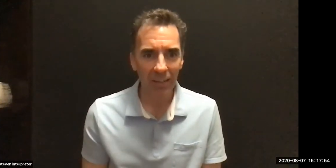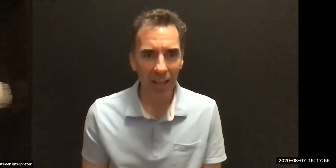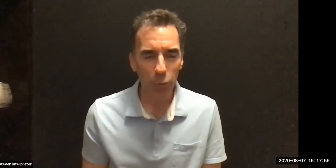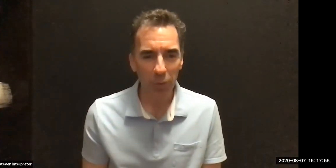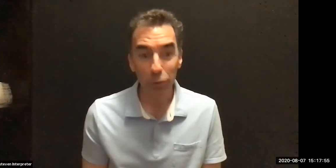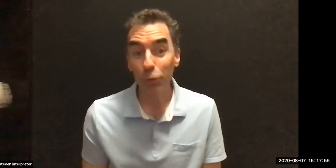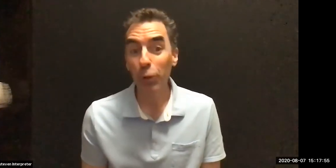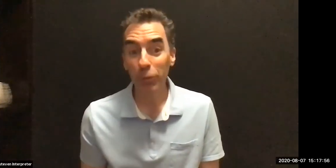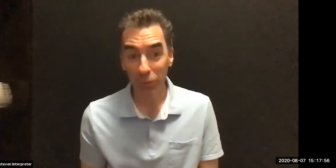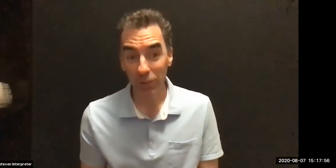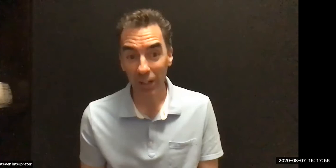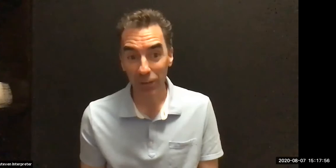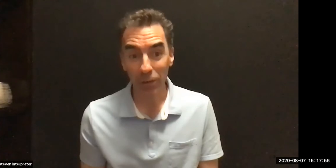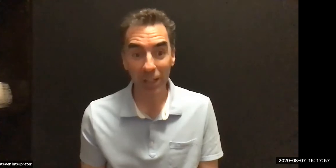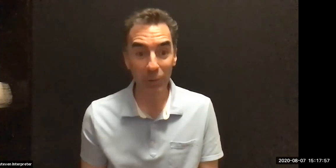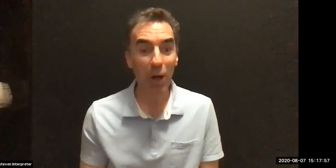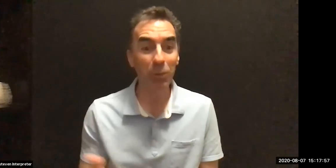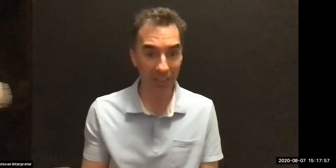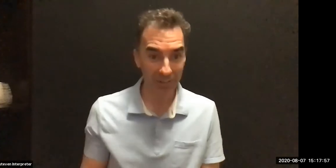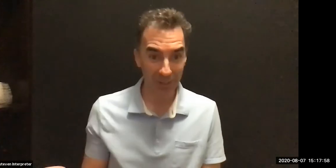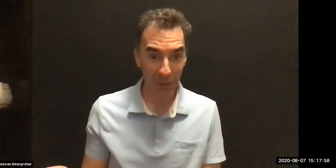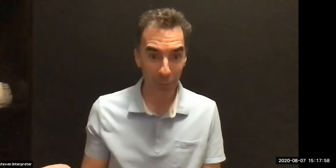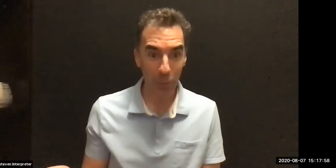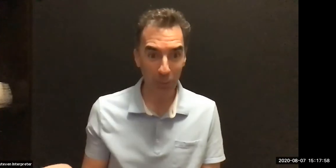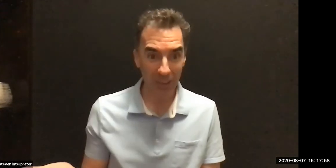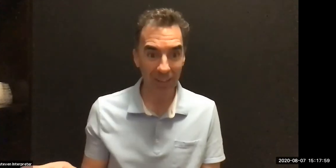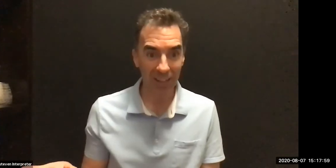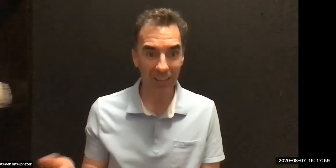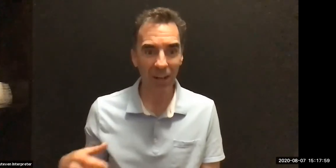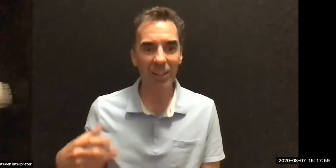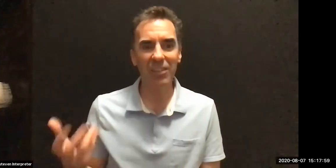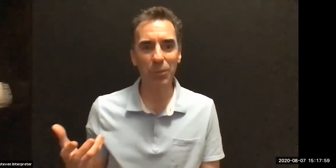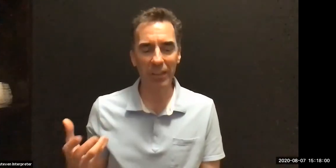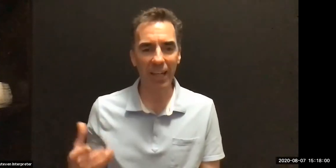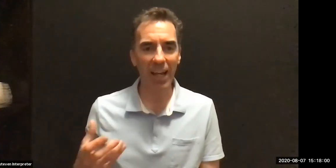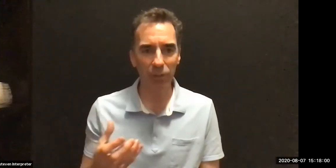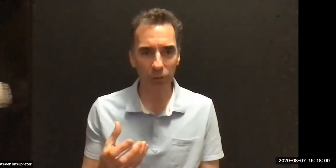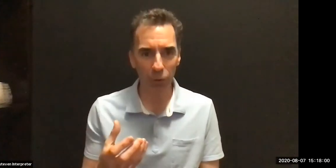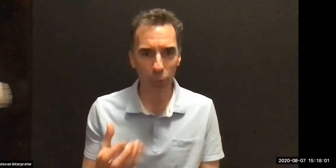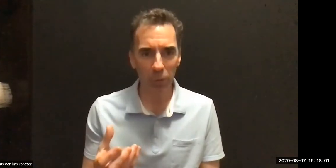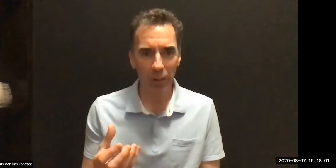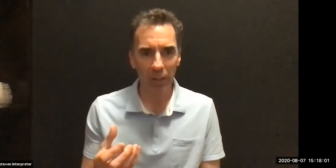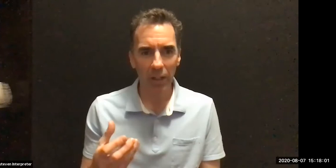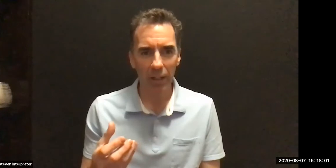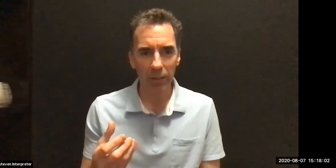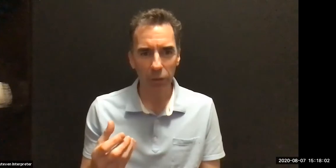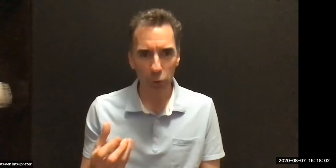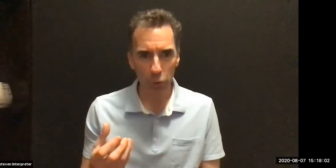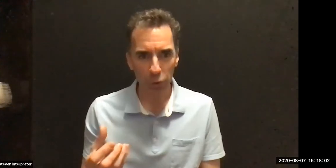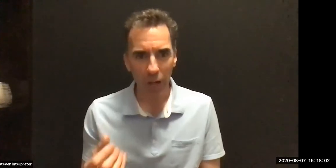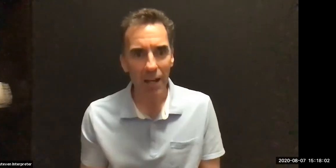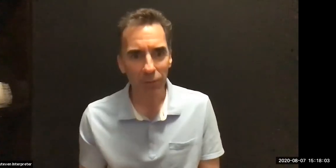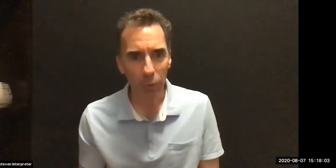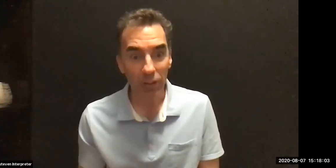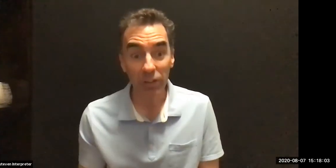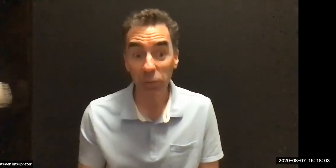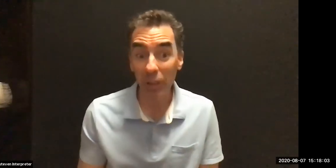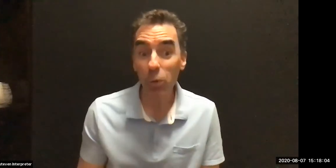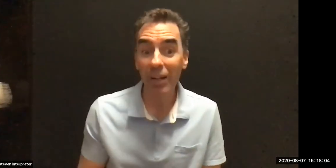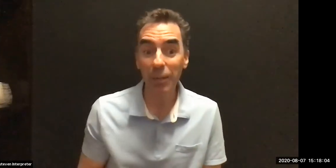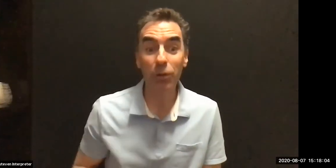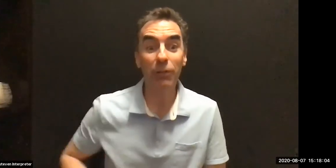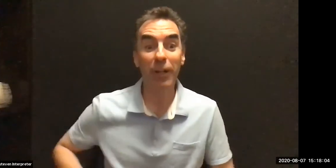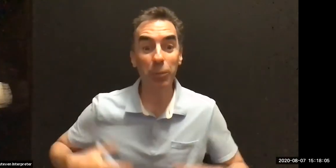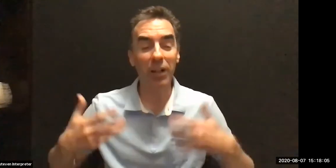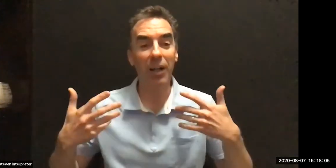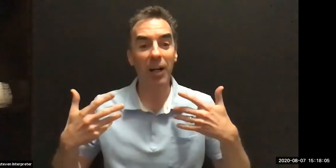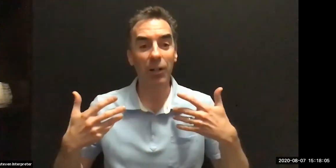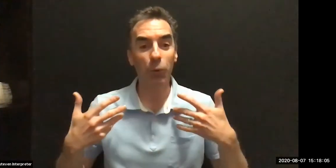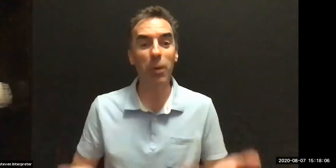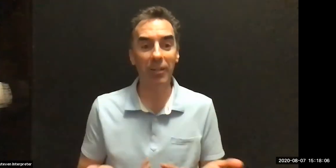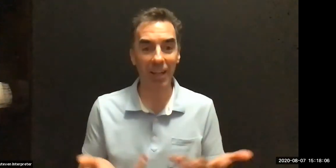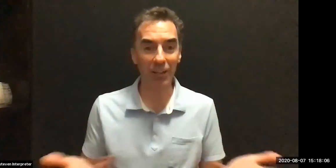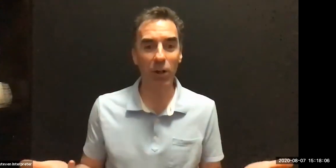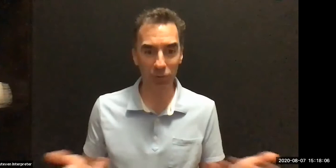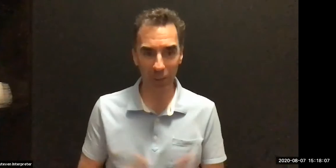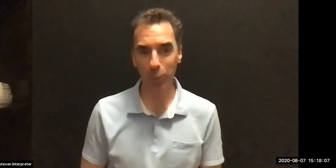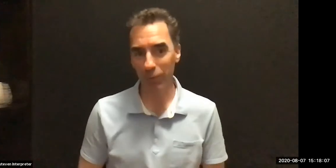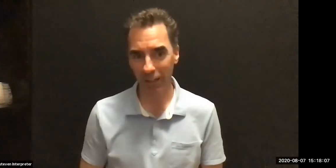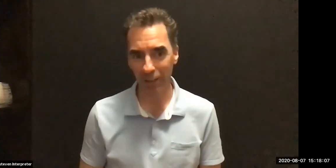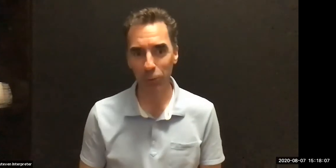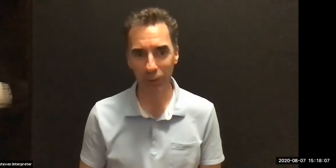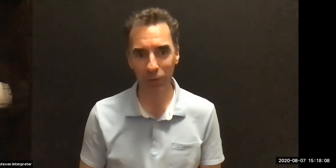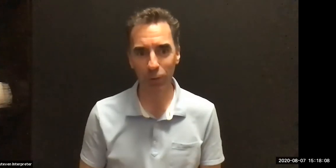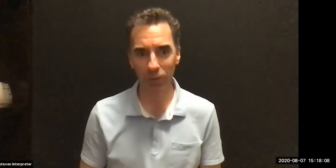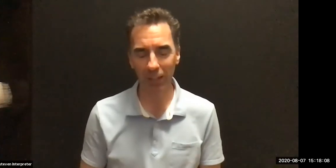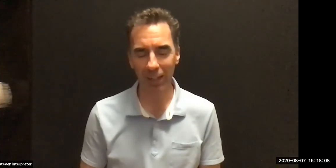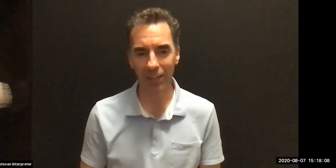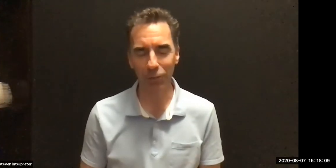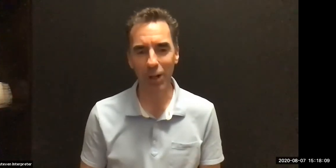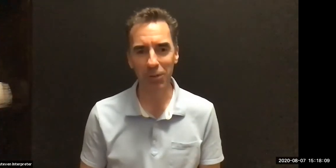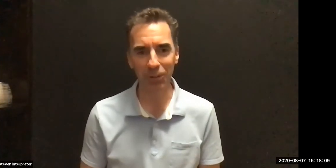steven Interpreter: That would be able to interpret to the hearing public for me, not something that I have to, you know, use through an iPhone is bitwise able to develop a robot technology that will provide interpreting services like I described to you.